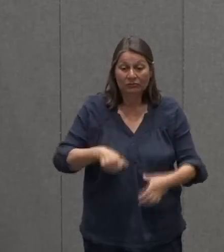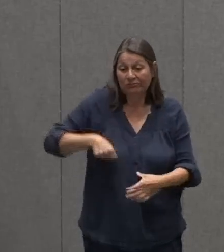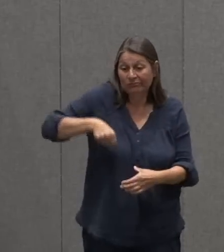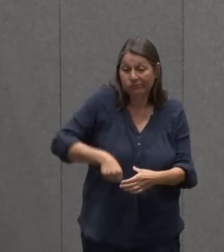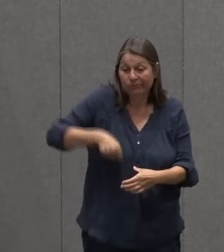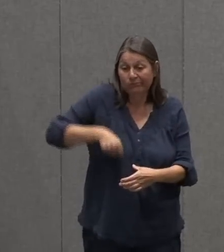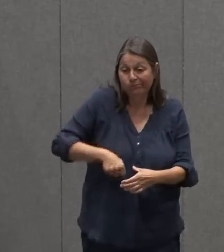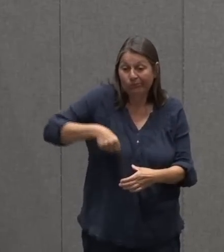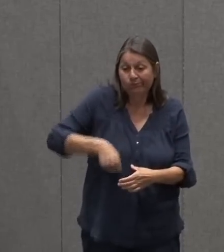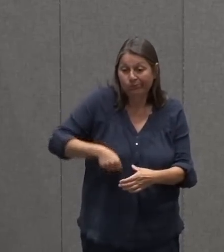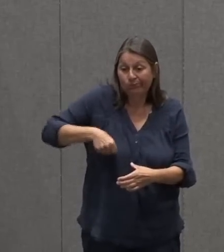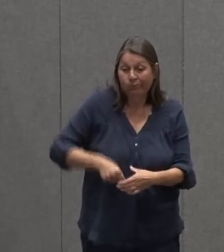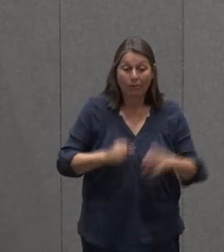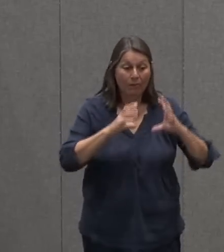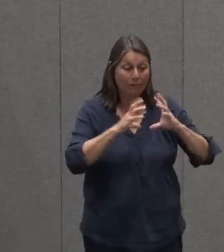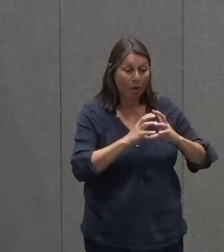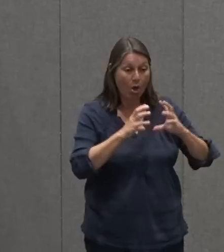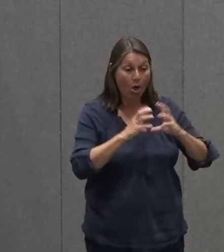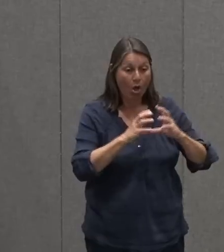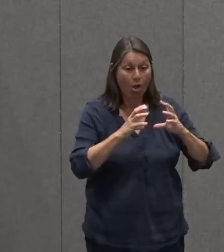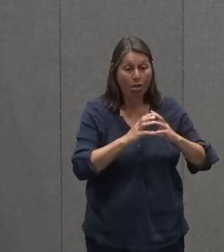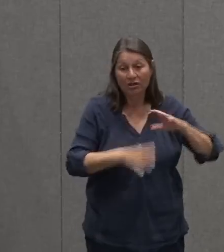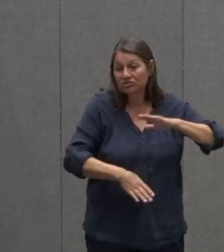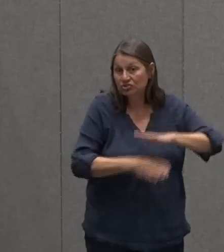volleyball, football?